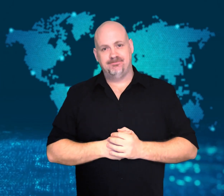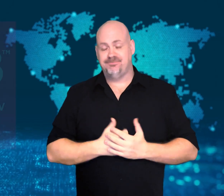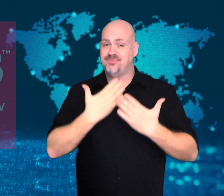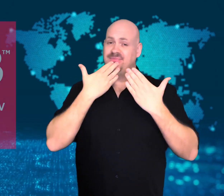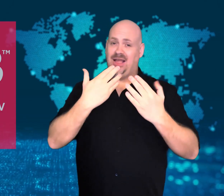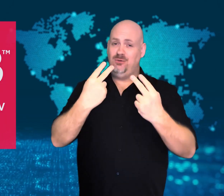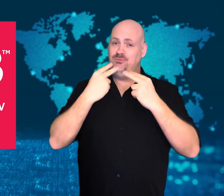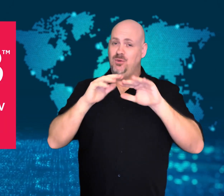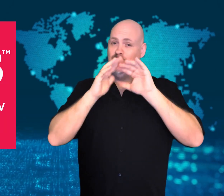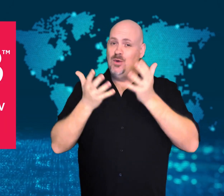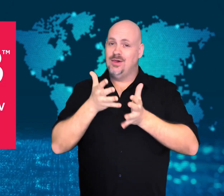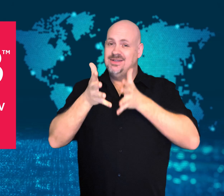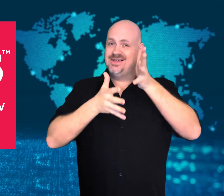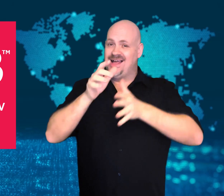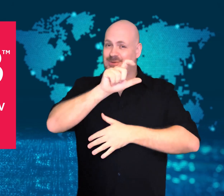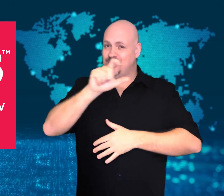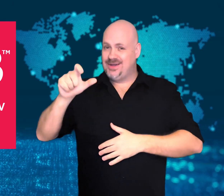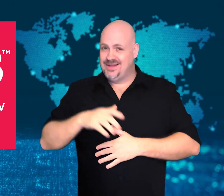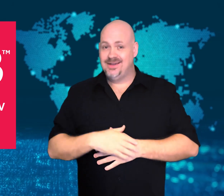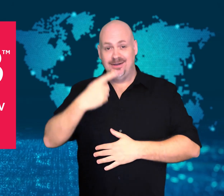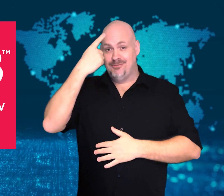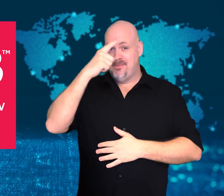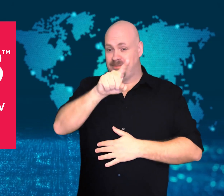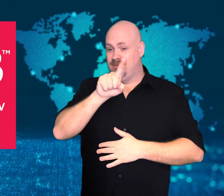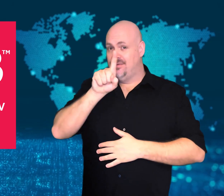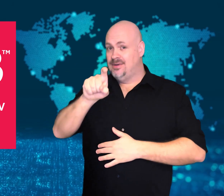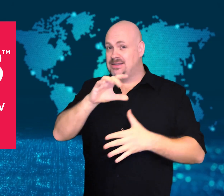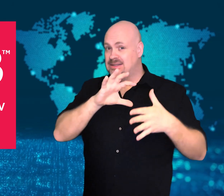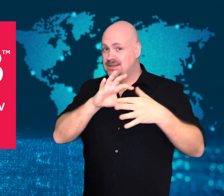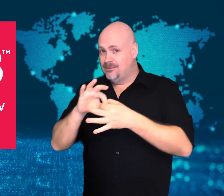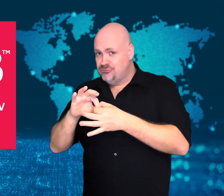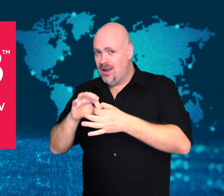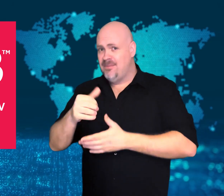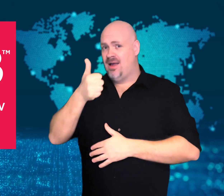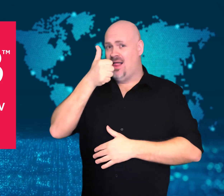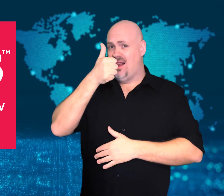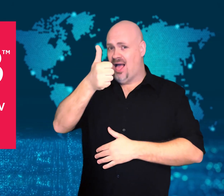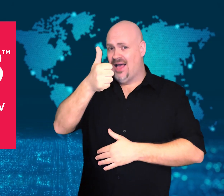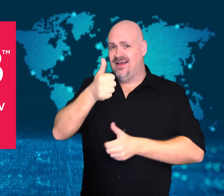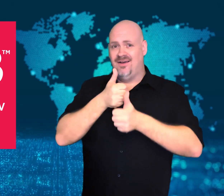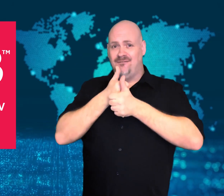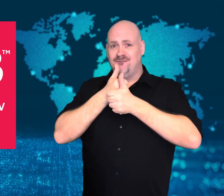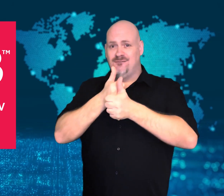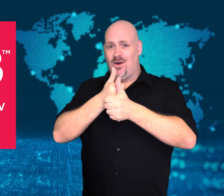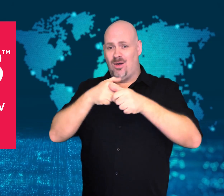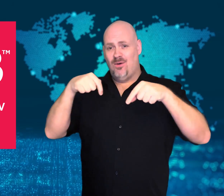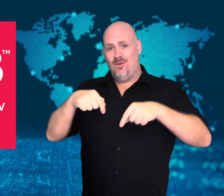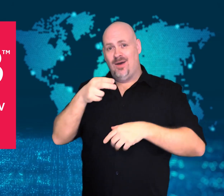Thank you for watching WorldSign Week. Don’t forget to subscribe, like,